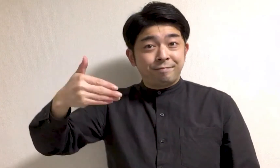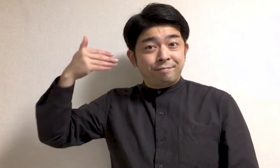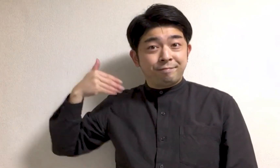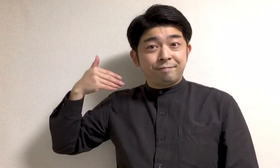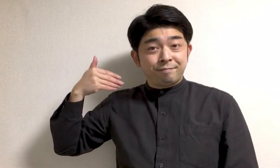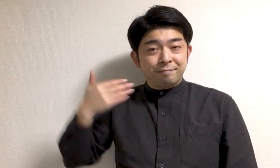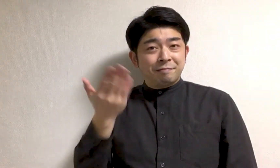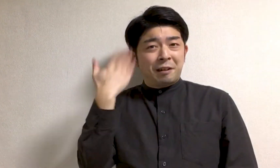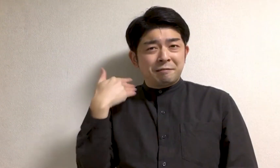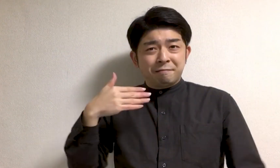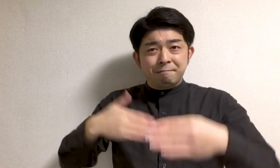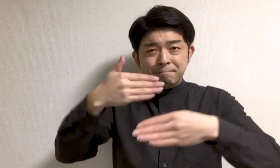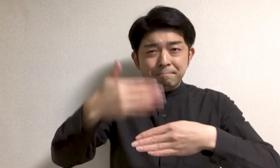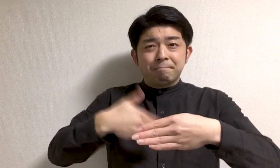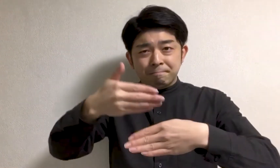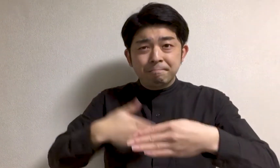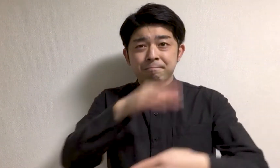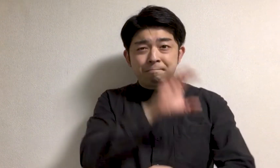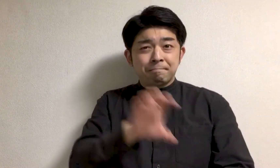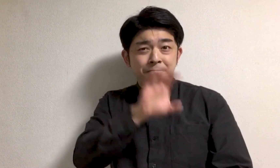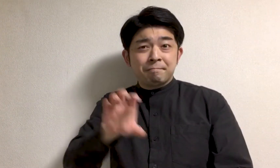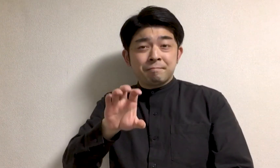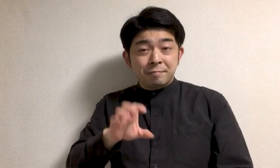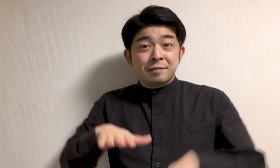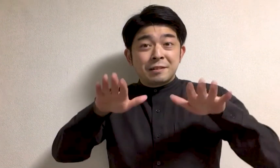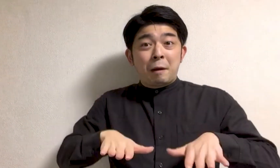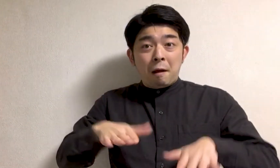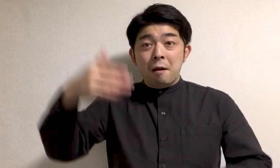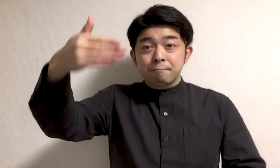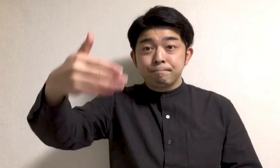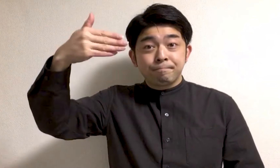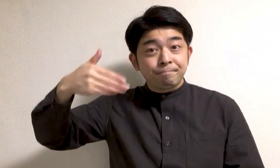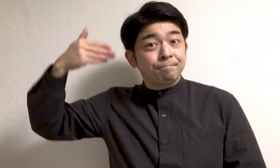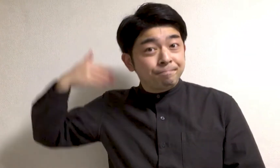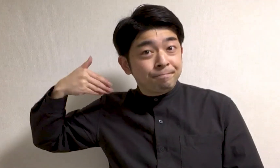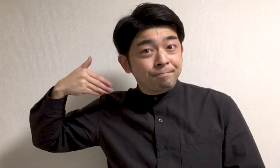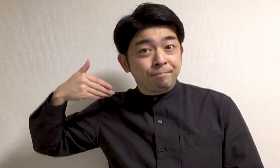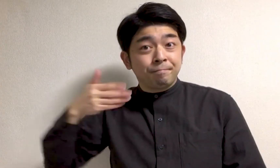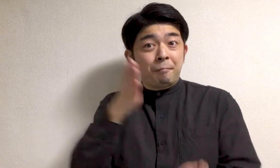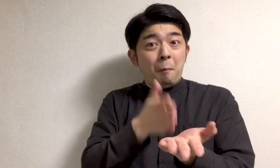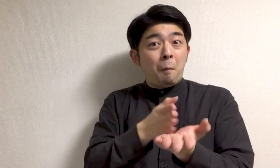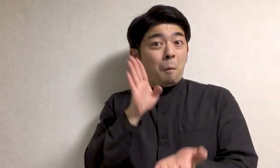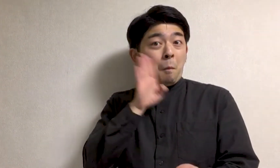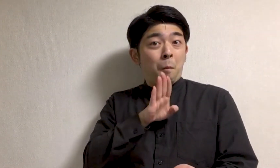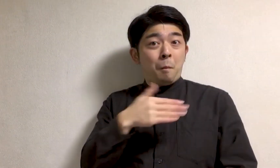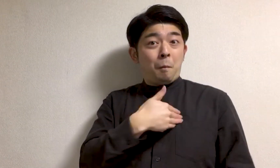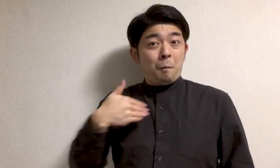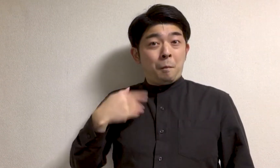We didn't repeat the A-series like before, so it seems good now.